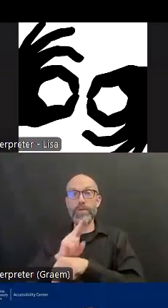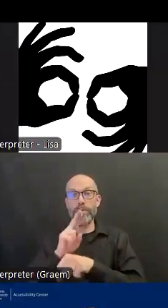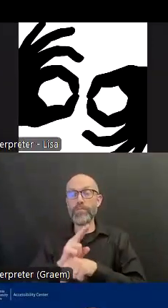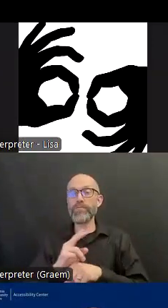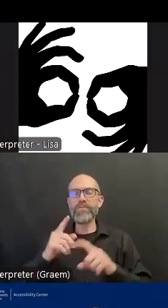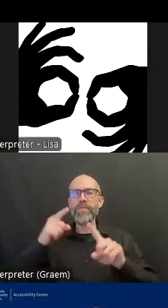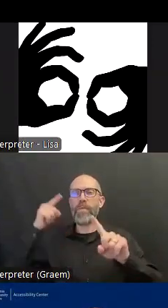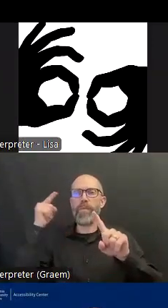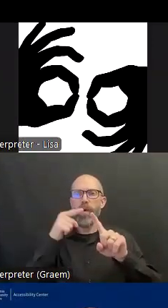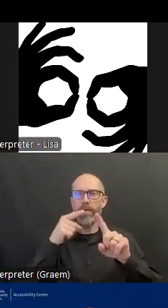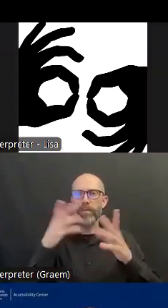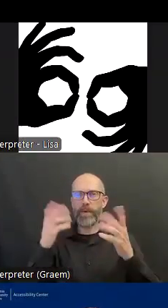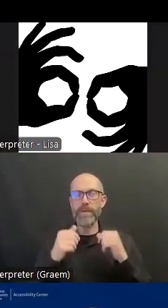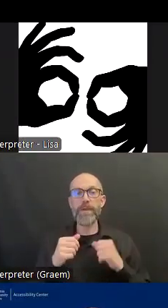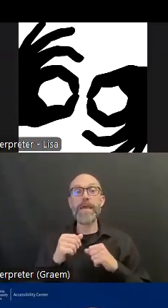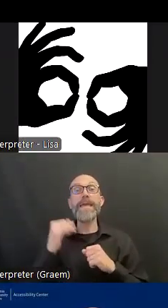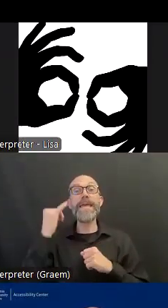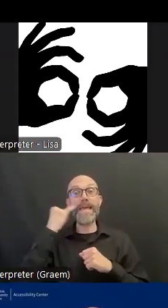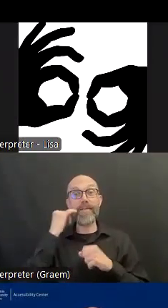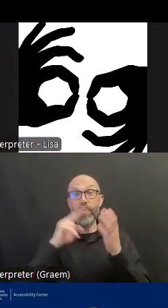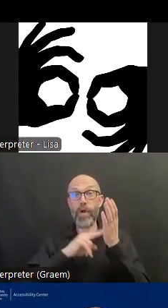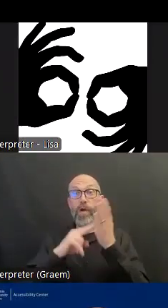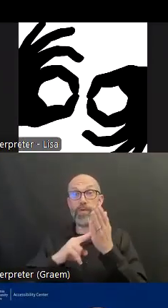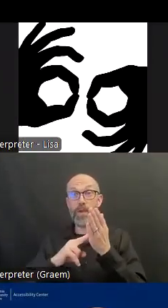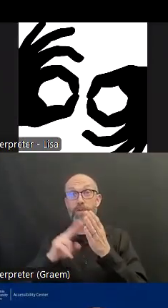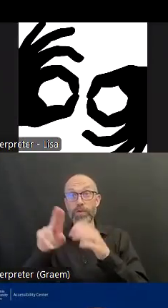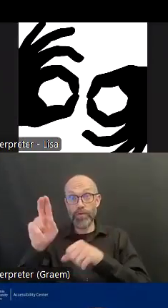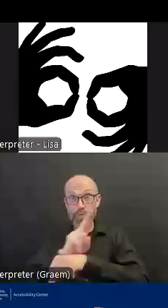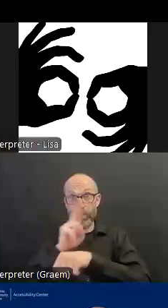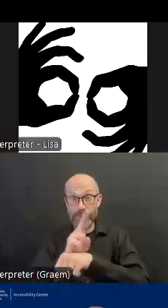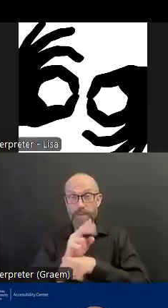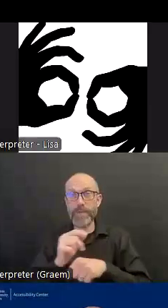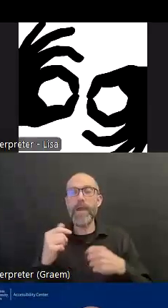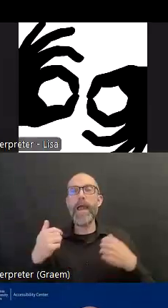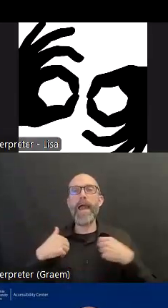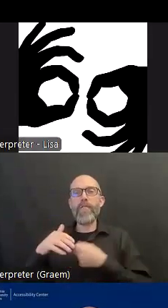that even if you're using that contract, which you can use, that you have a local accessibility review